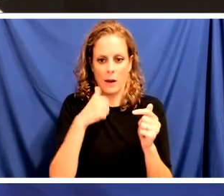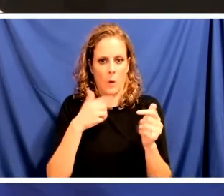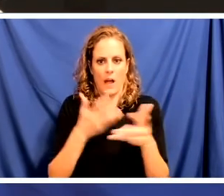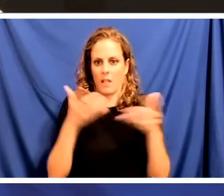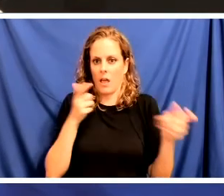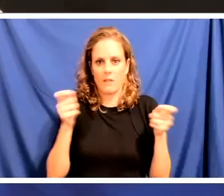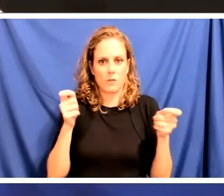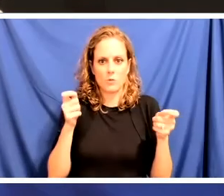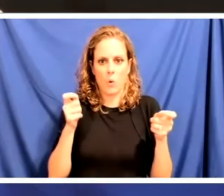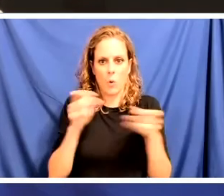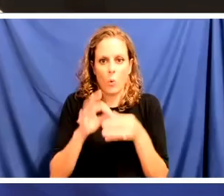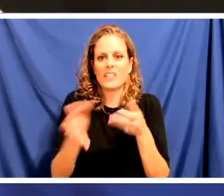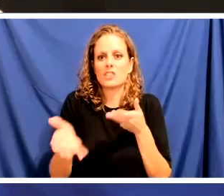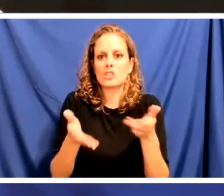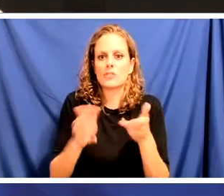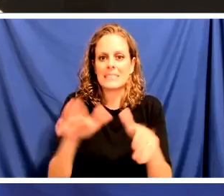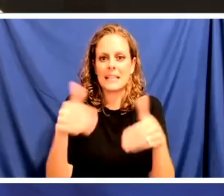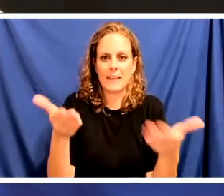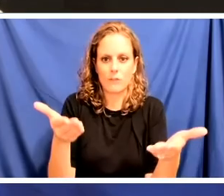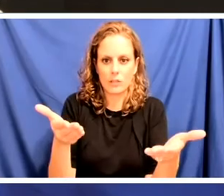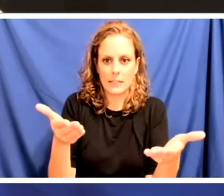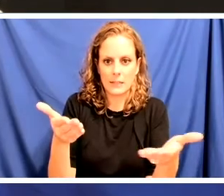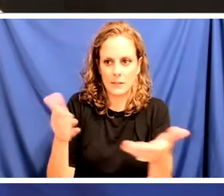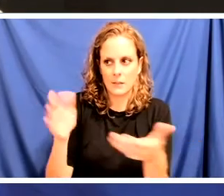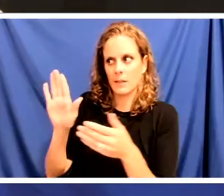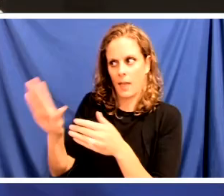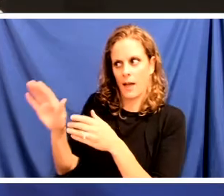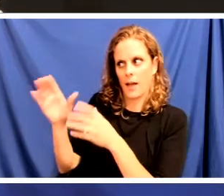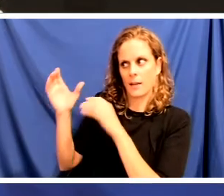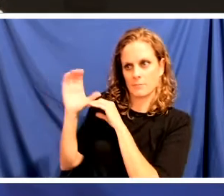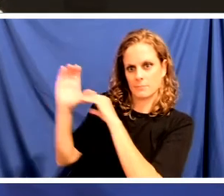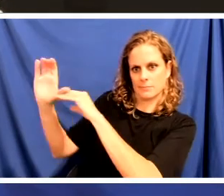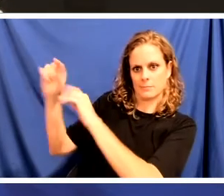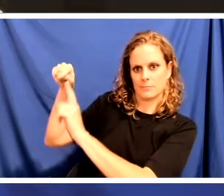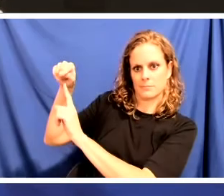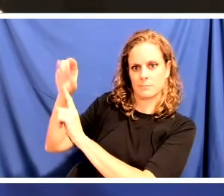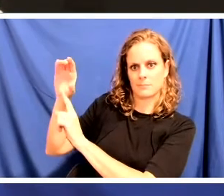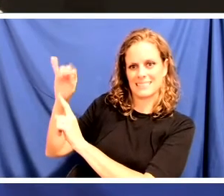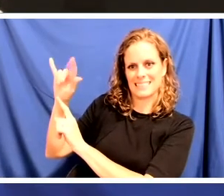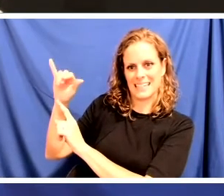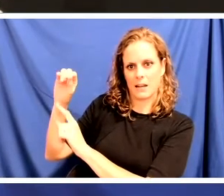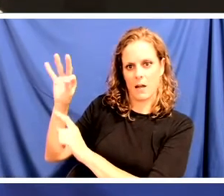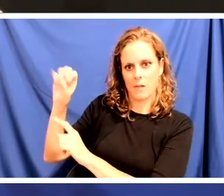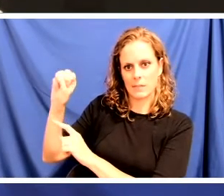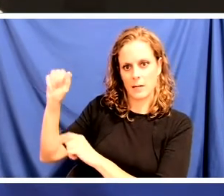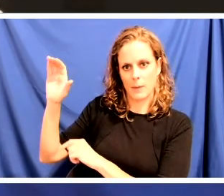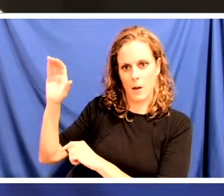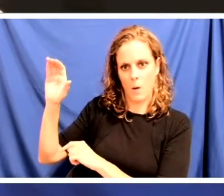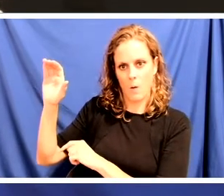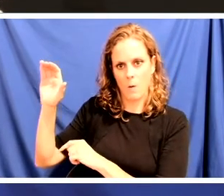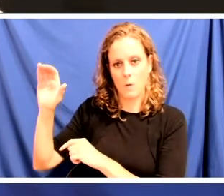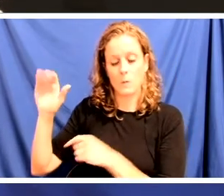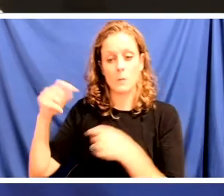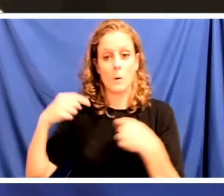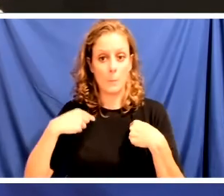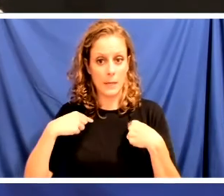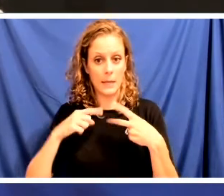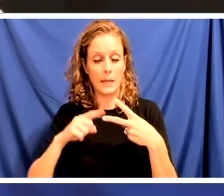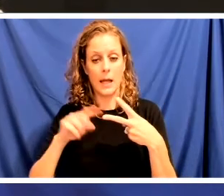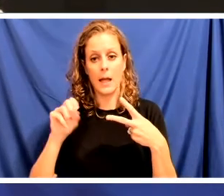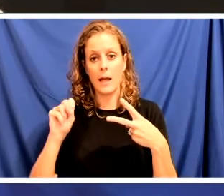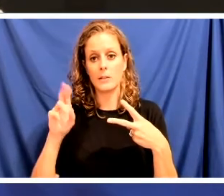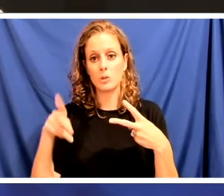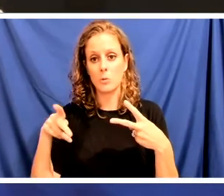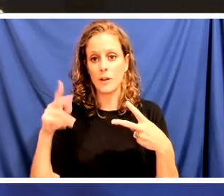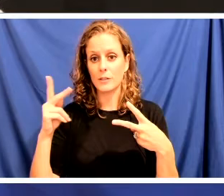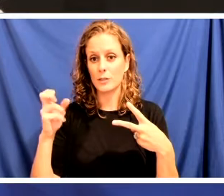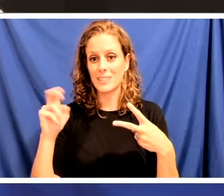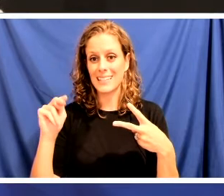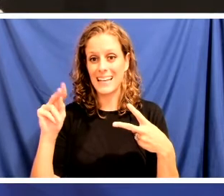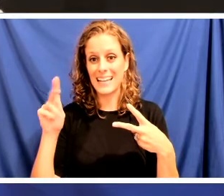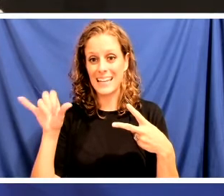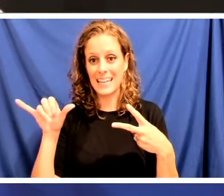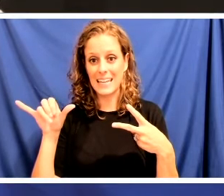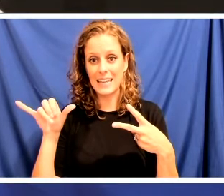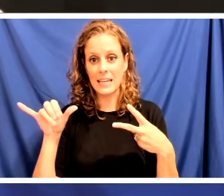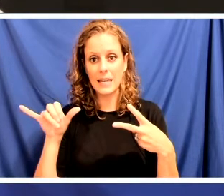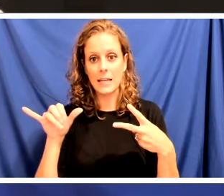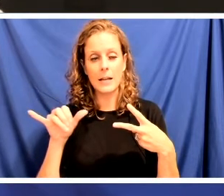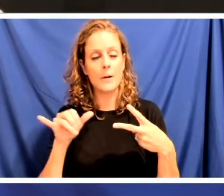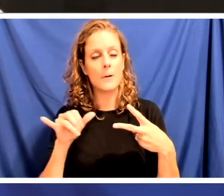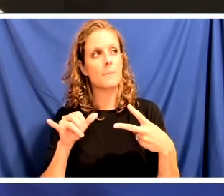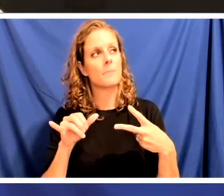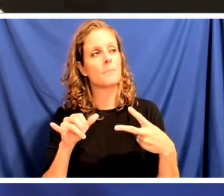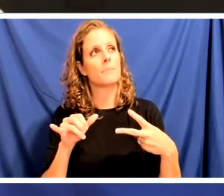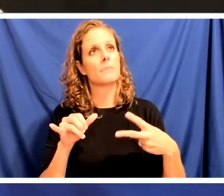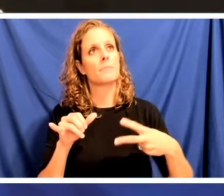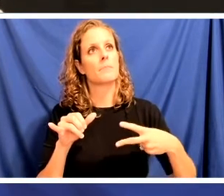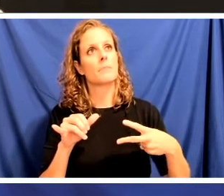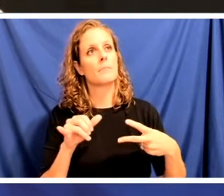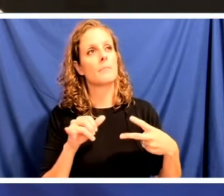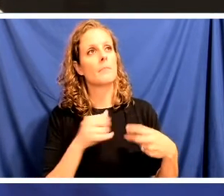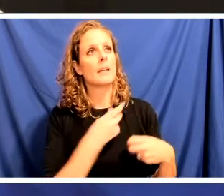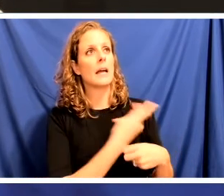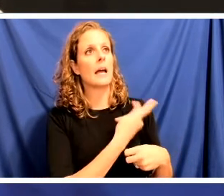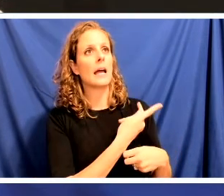SacGov: that's relegated to the city of sacramento what that does for a supervisor supervisor like myself and a supervisor like supervisor candy is that it gives us a different flavor of workload because.